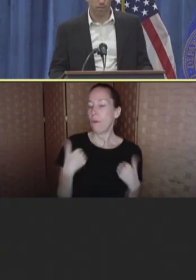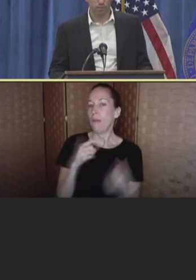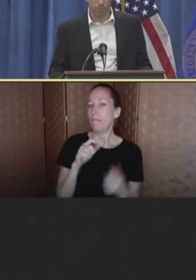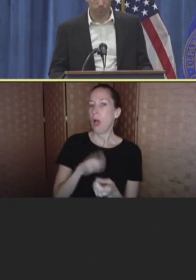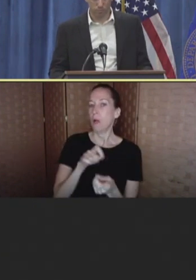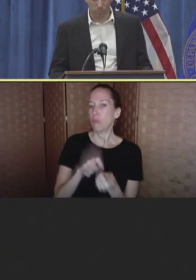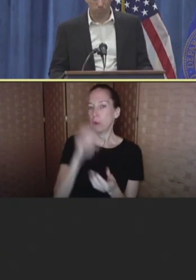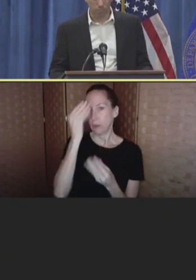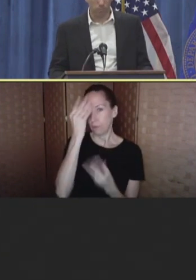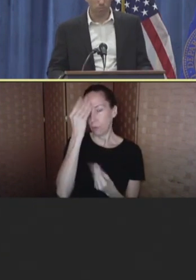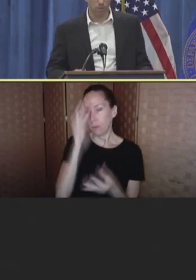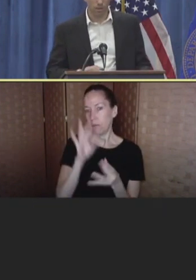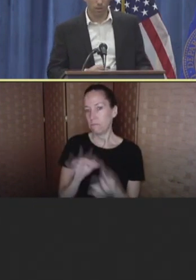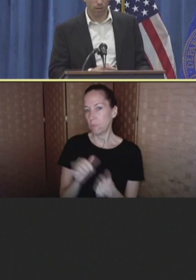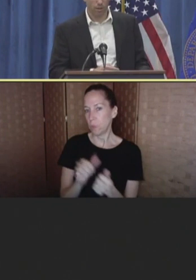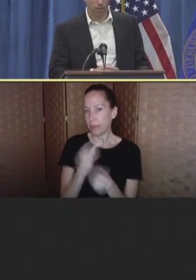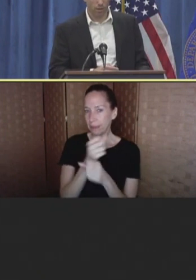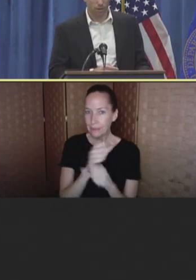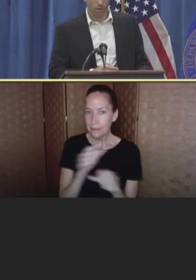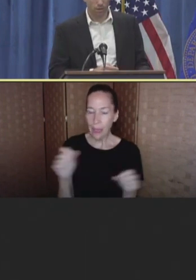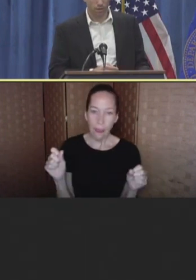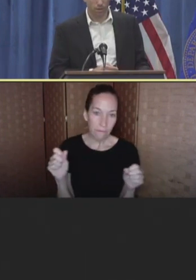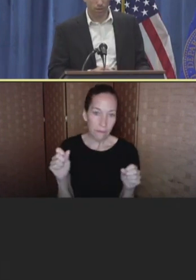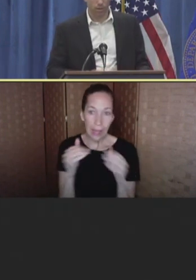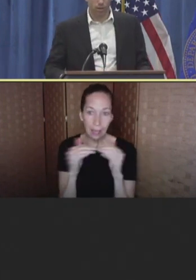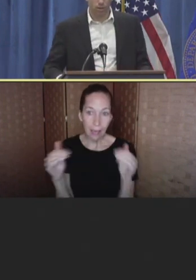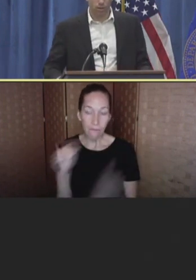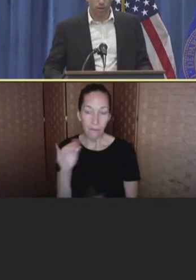vaccine.